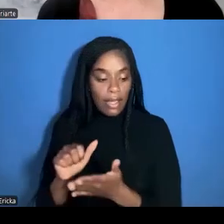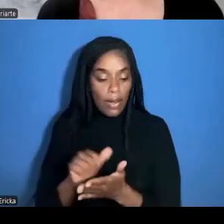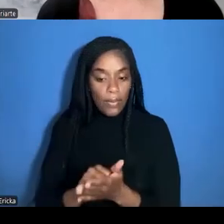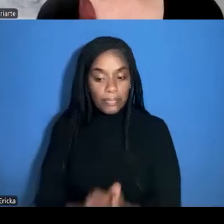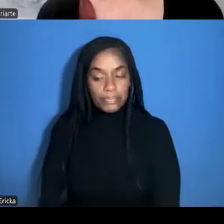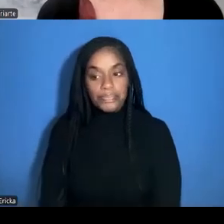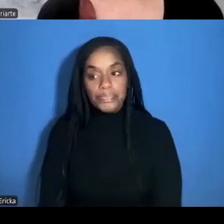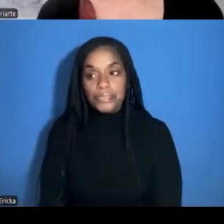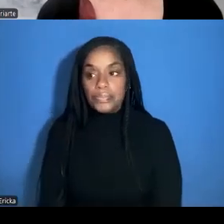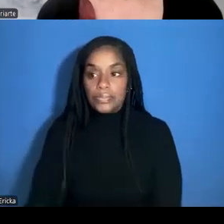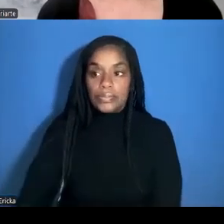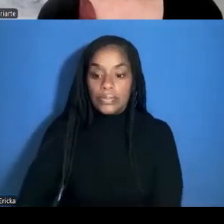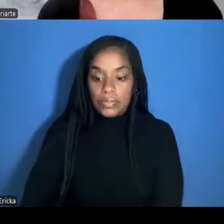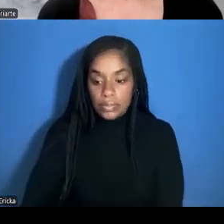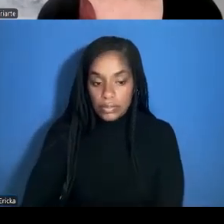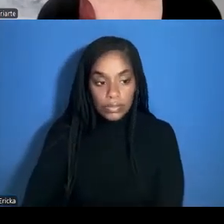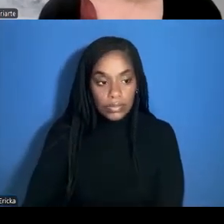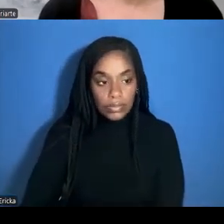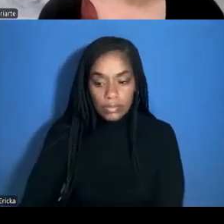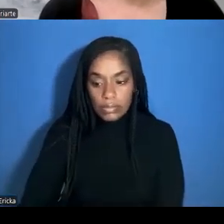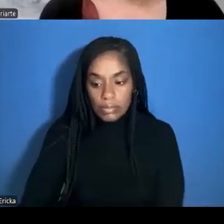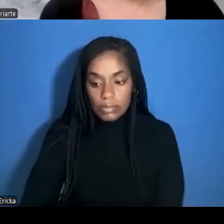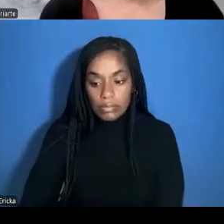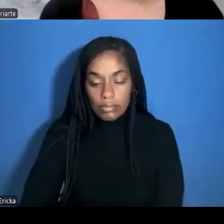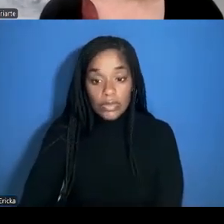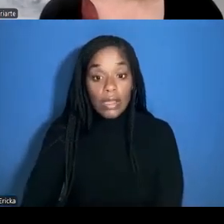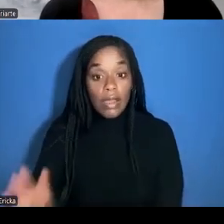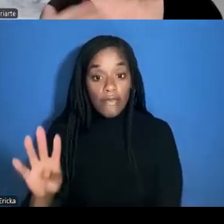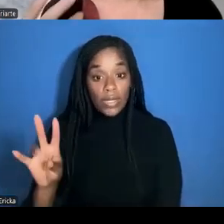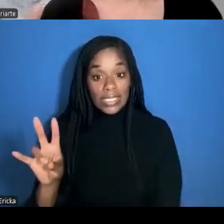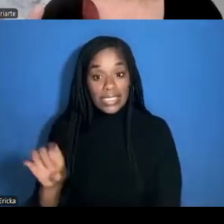So we've got 47 states who are participating